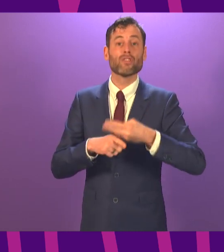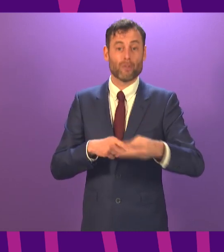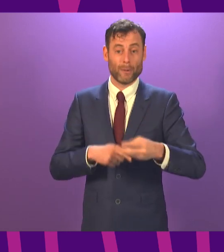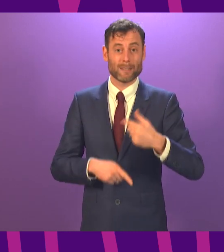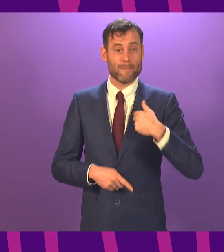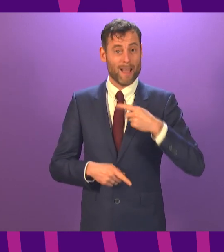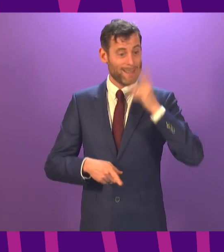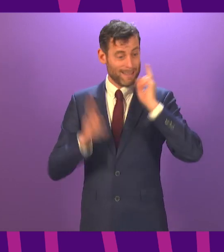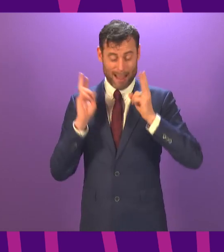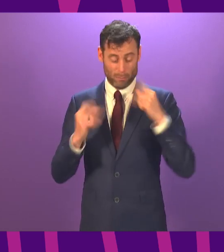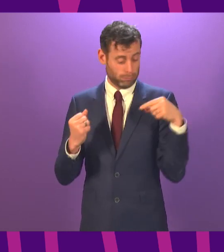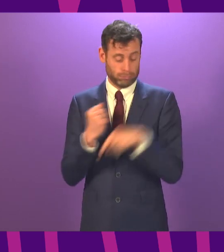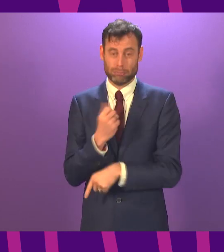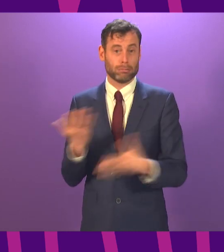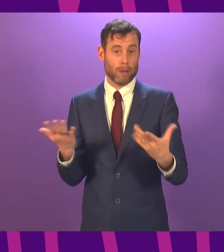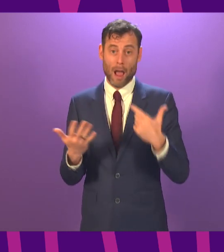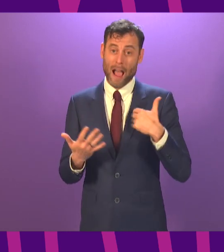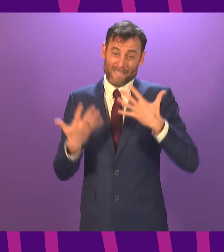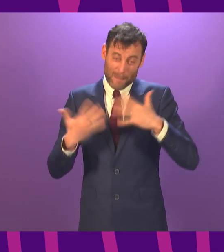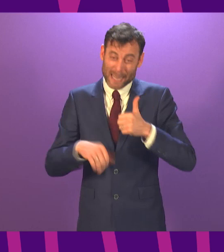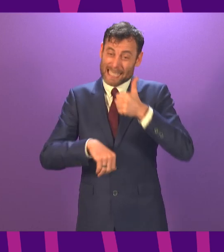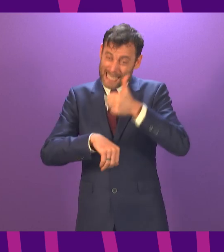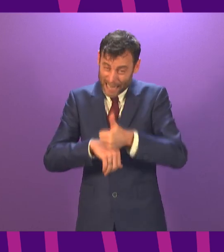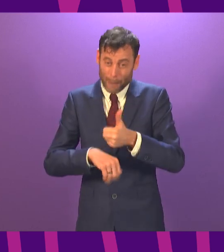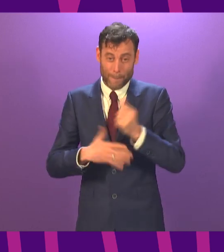“I’ve adhered to all the health and safety measures we were advised to do before we reopened